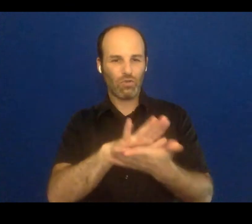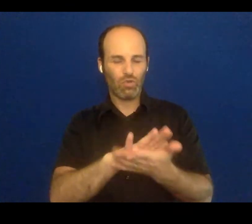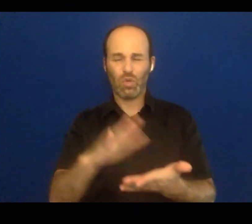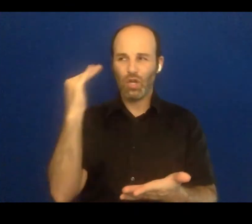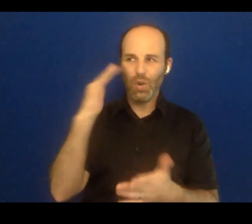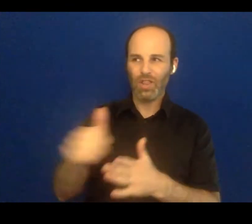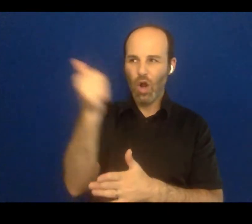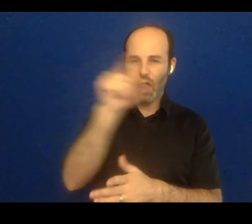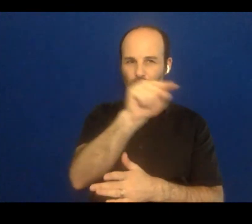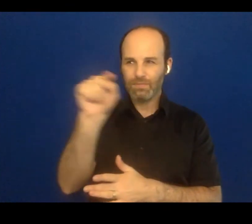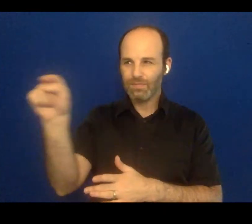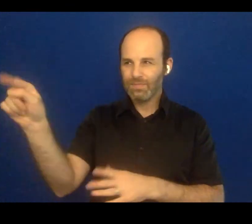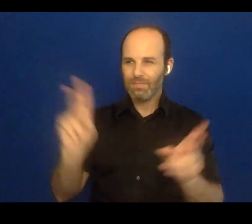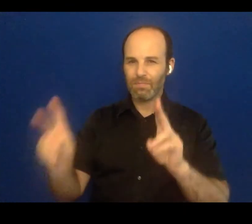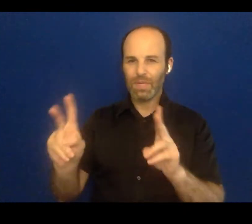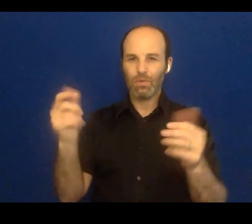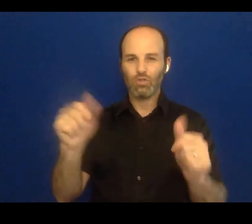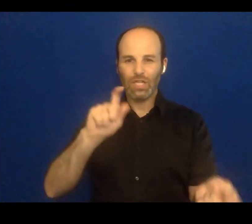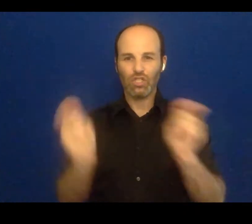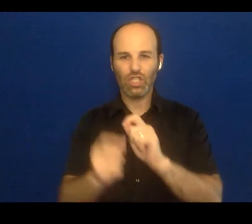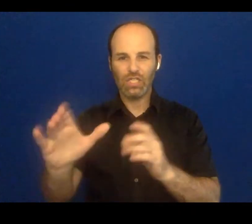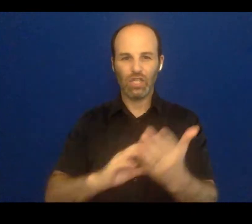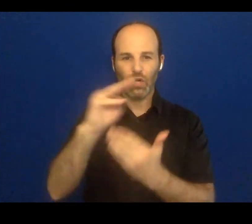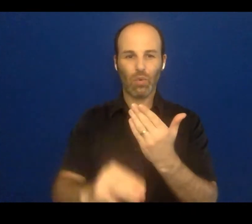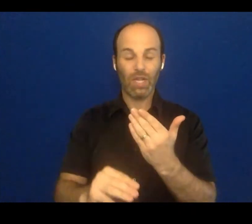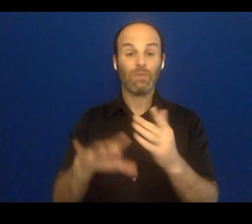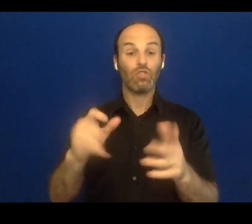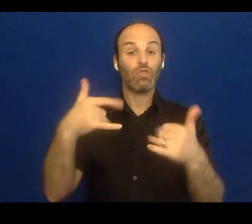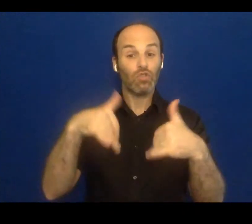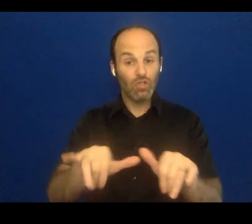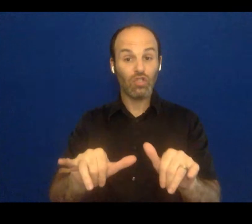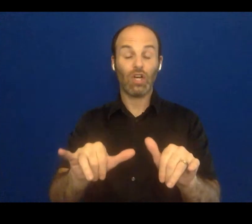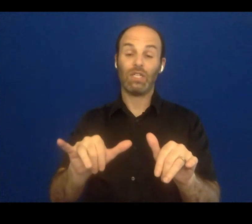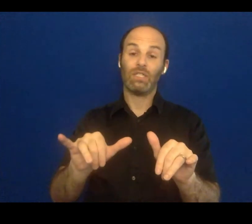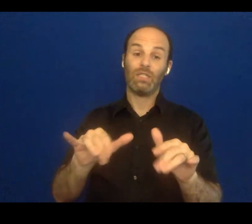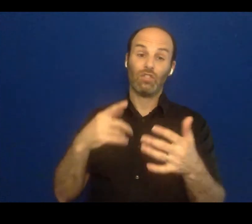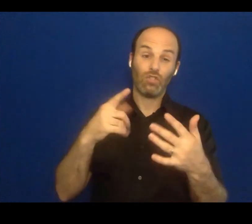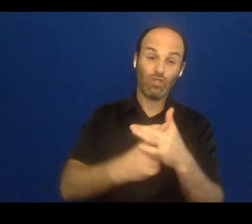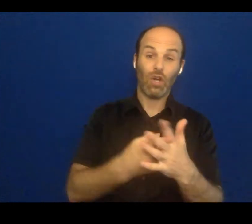SCHOOL AND YOU START TO GET YOUR DISABILITY EDUCATION AS SOON AS